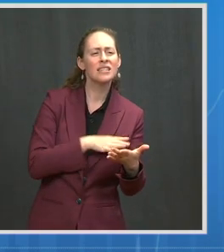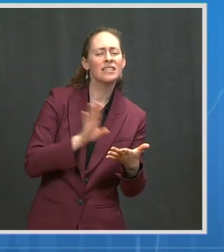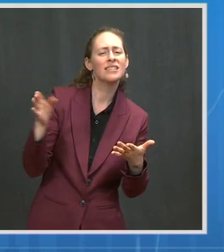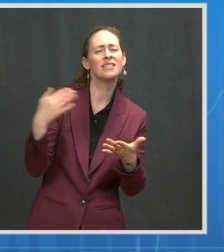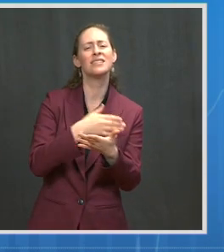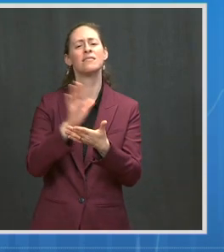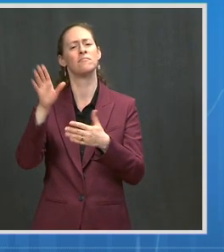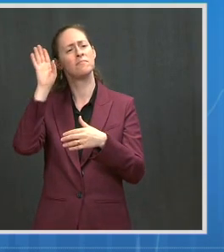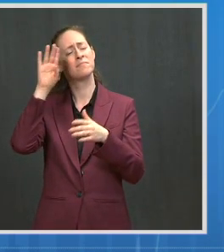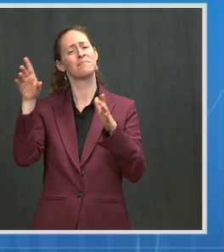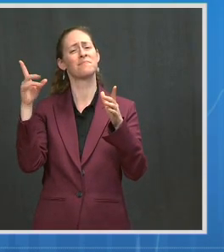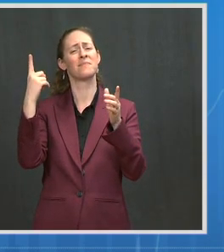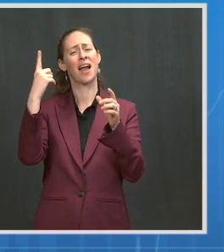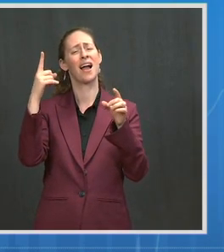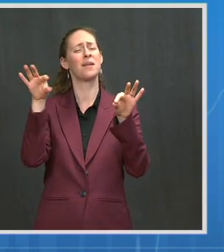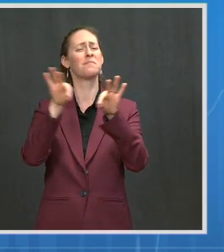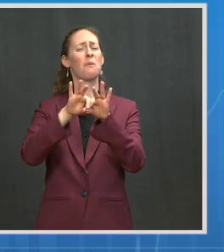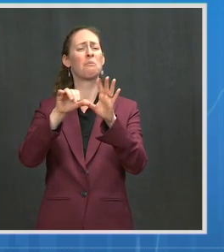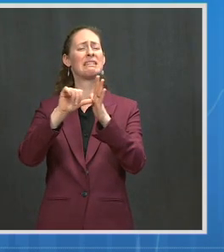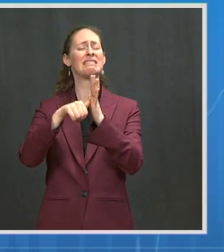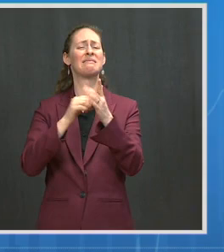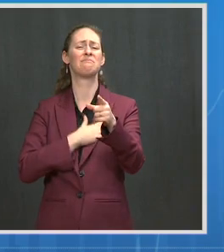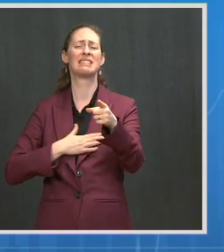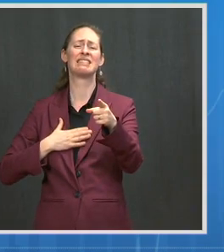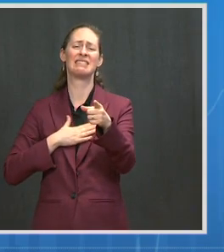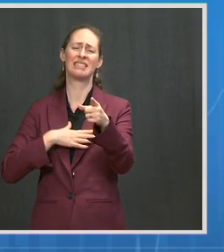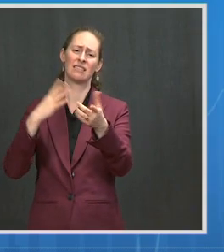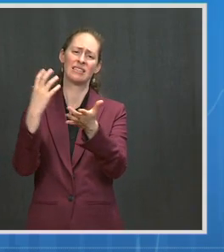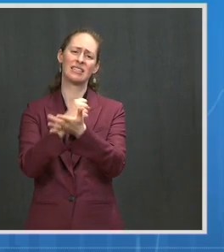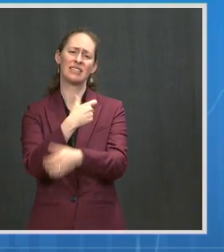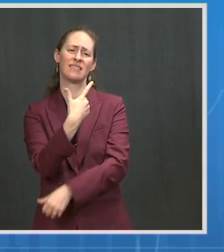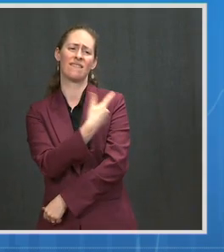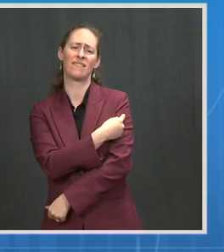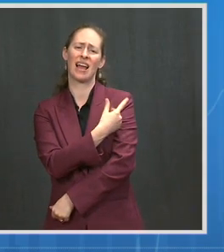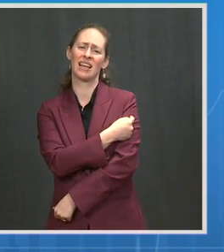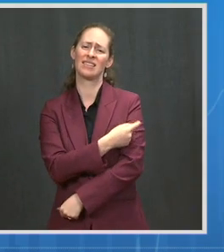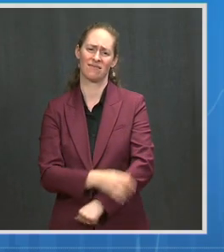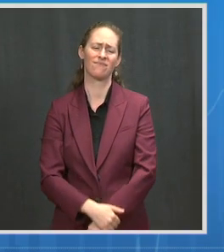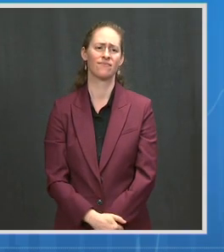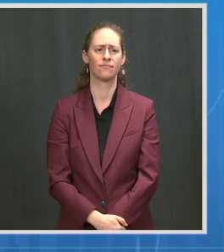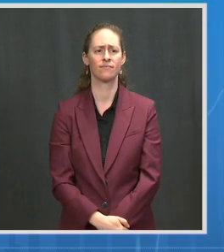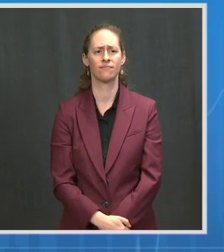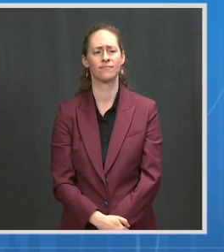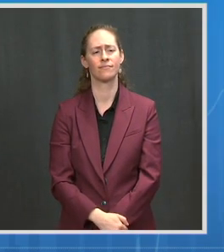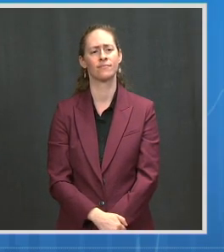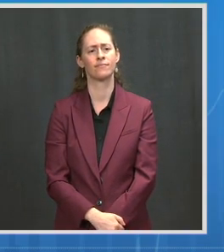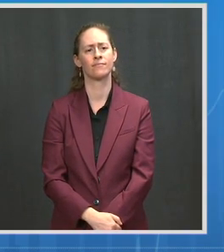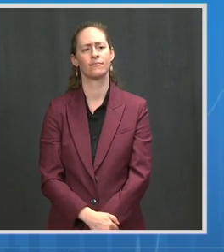is one of the elements of citizenship. In many ways, your generation has shown us